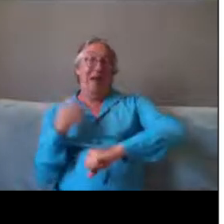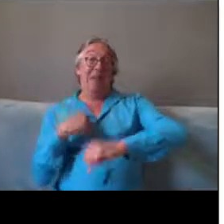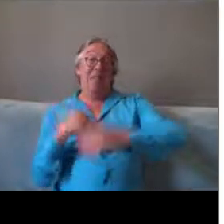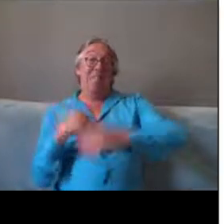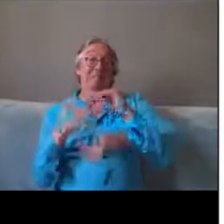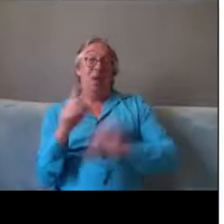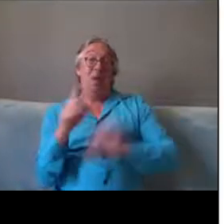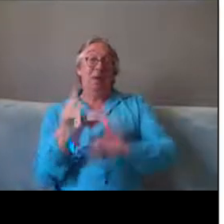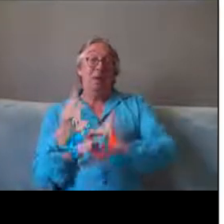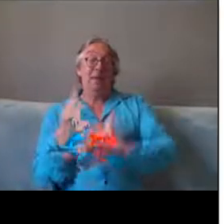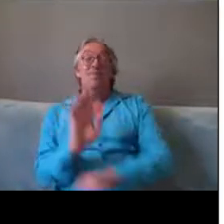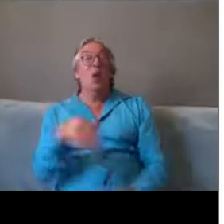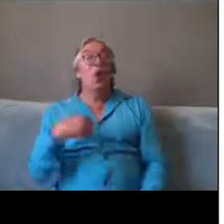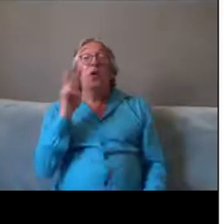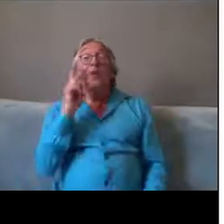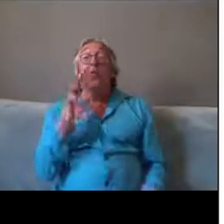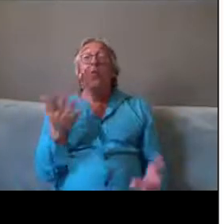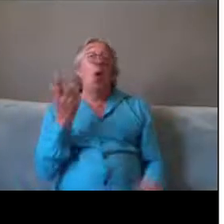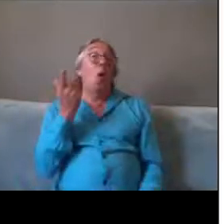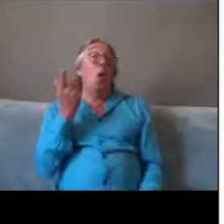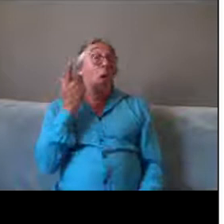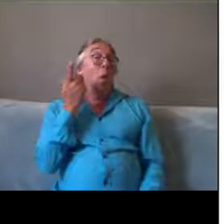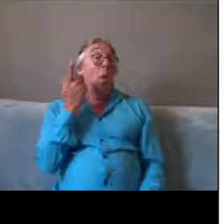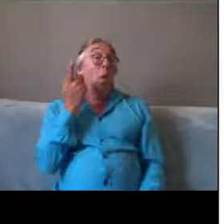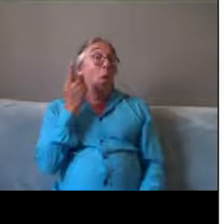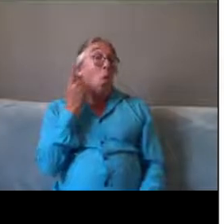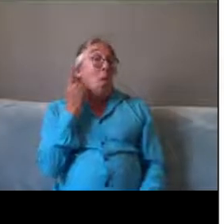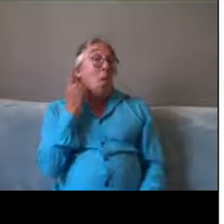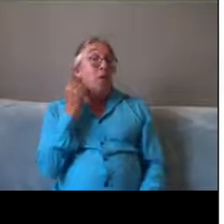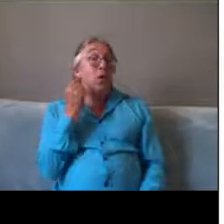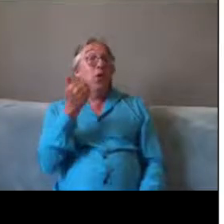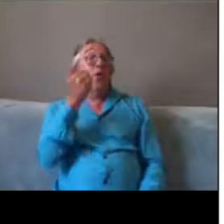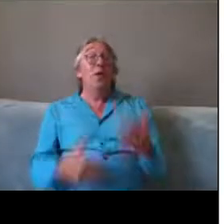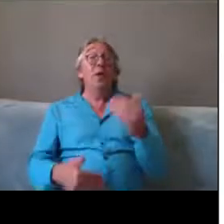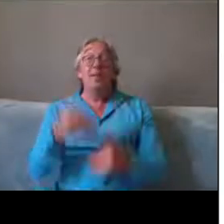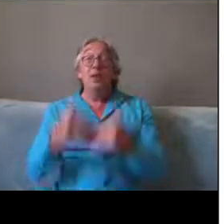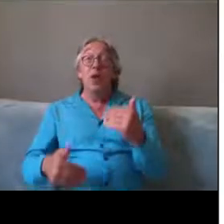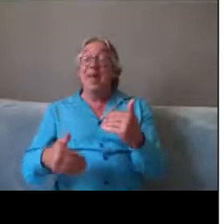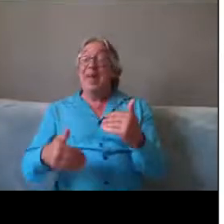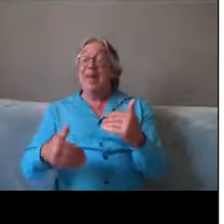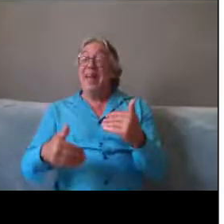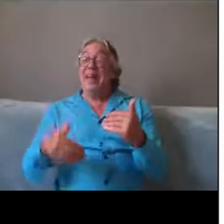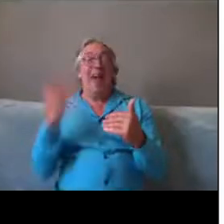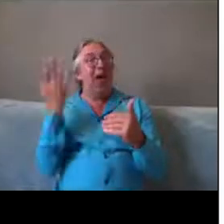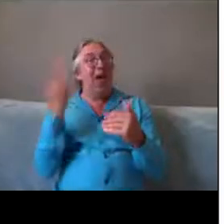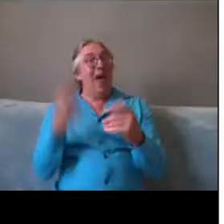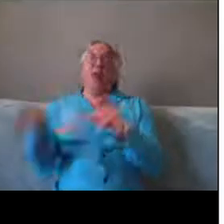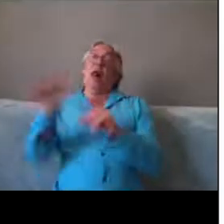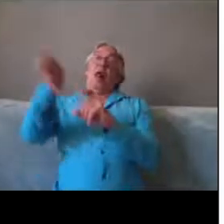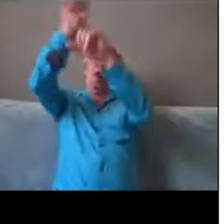from the Erasmus+ programme, into other related policies, to show what can be done at the level of the programme,